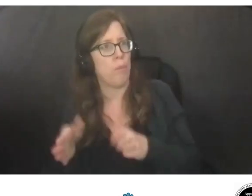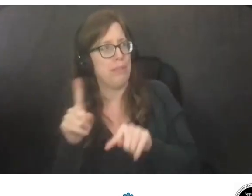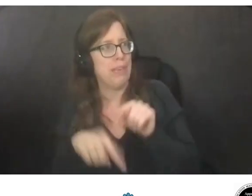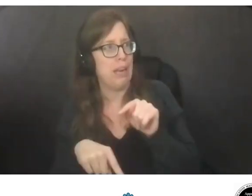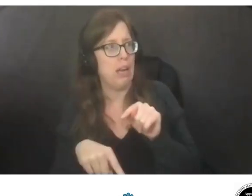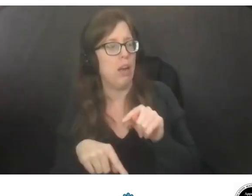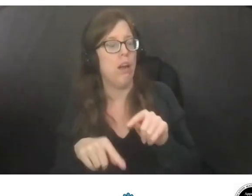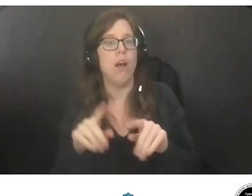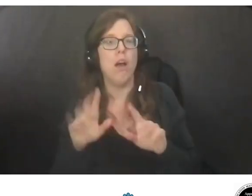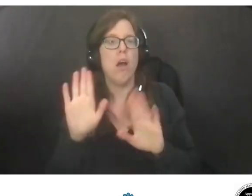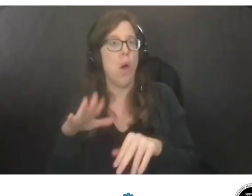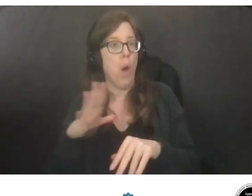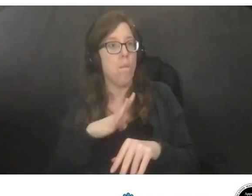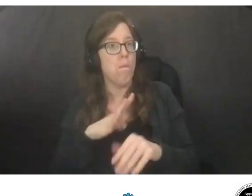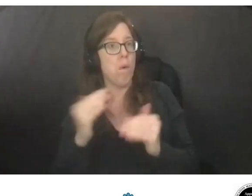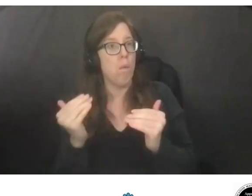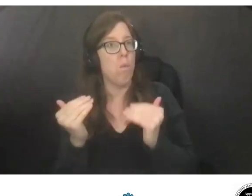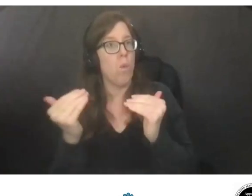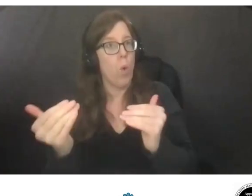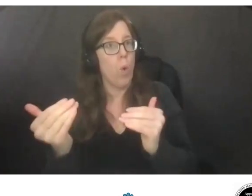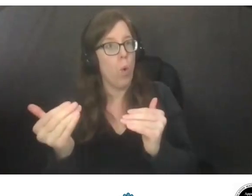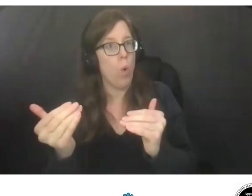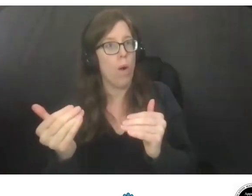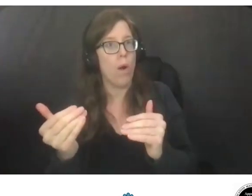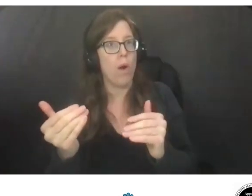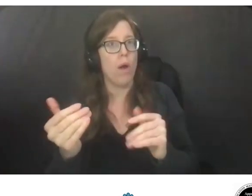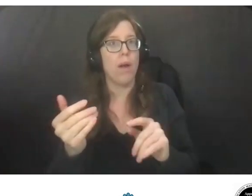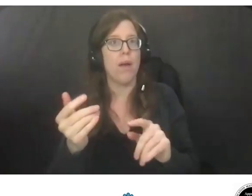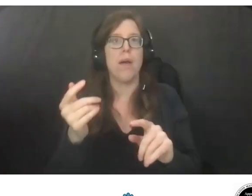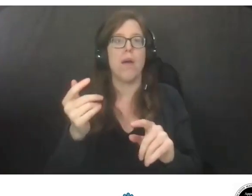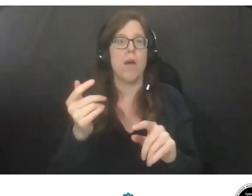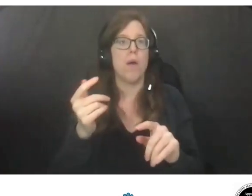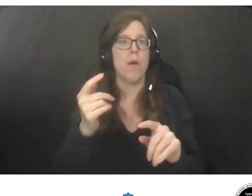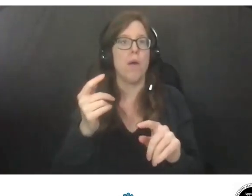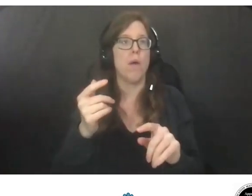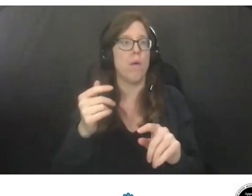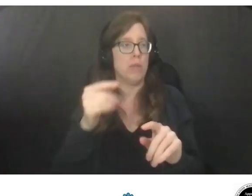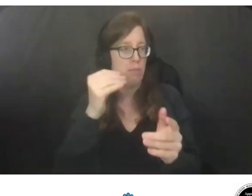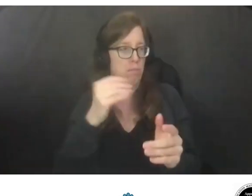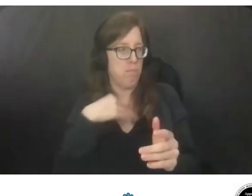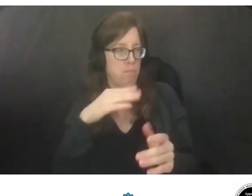okay with the daughter participating, still. But Mom wasn't going to be able to make it.